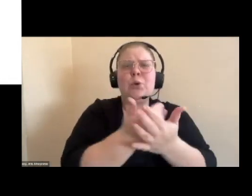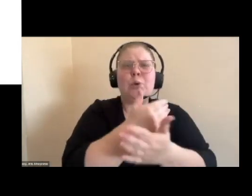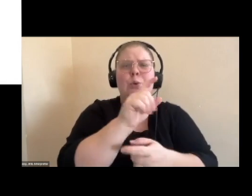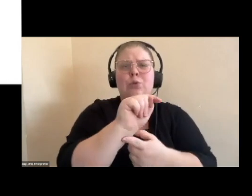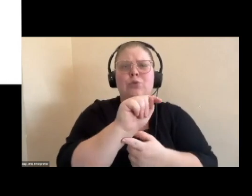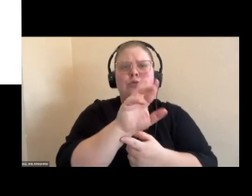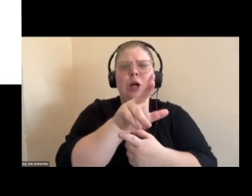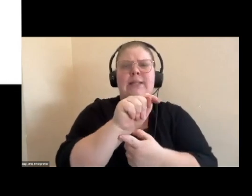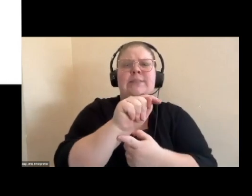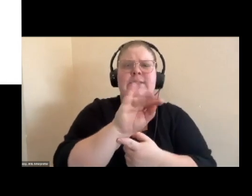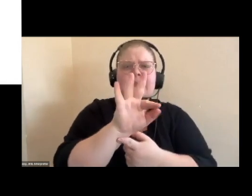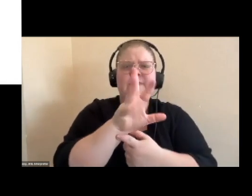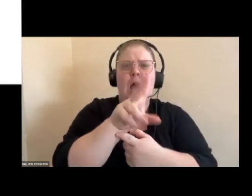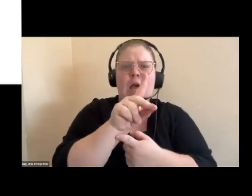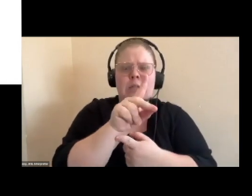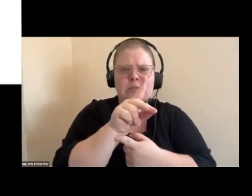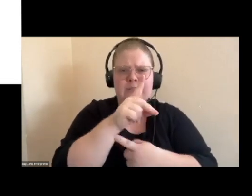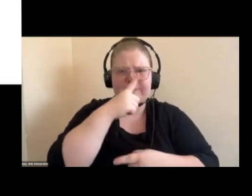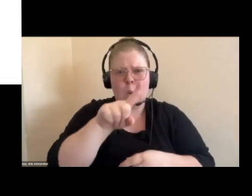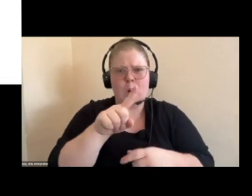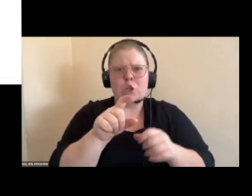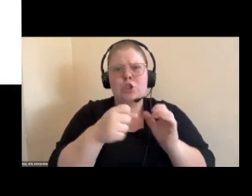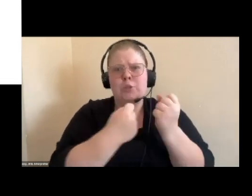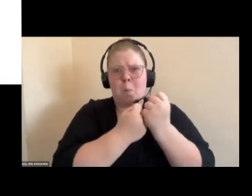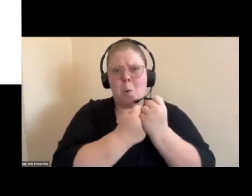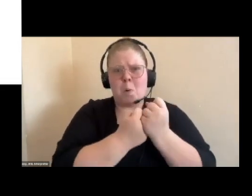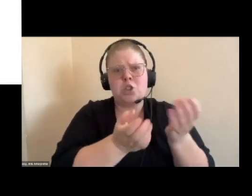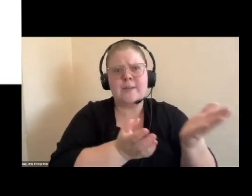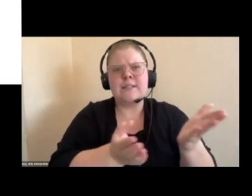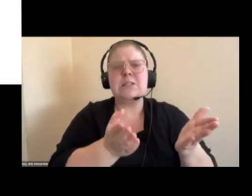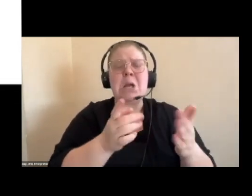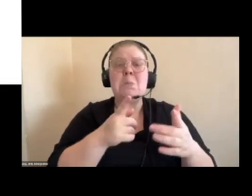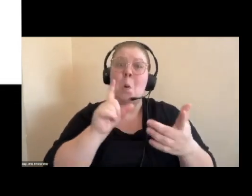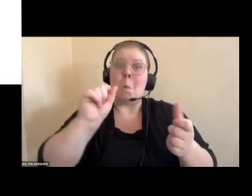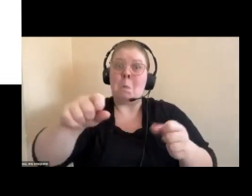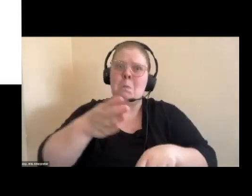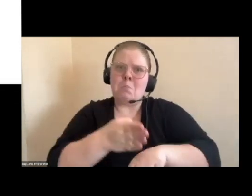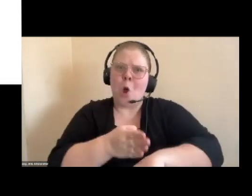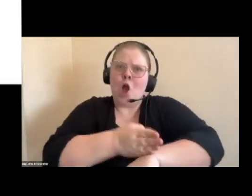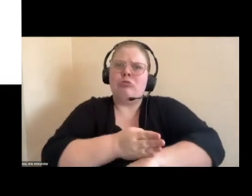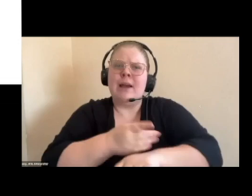So I think this is another area where we've made some progress, but I think there's a lot of opportunity.